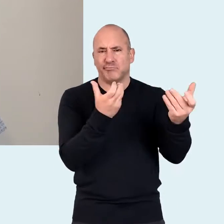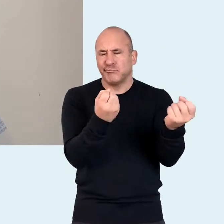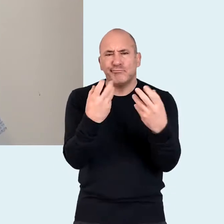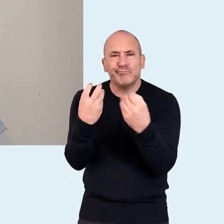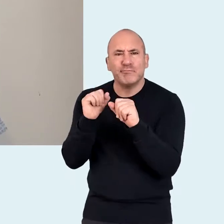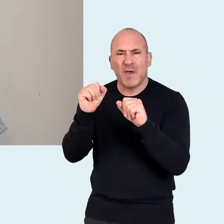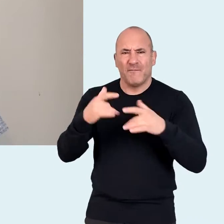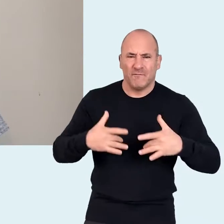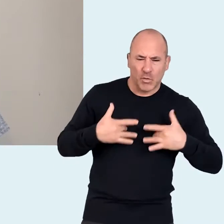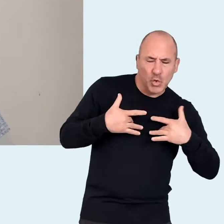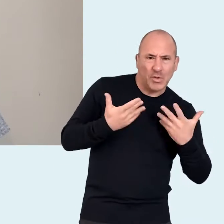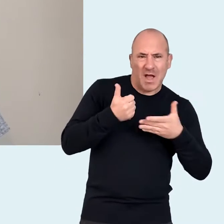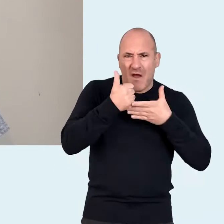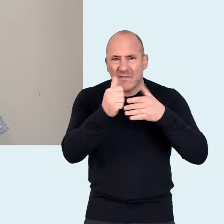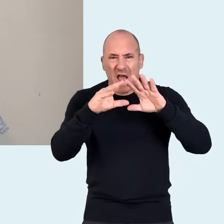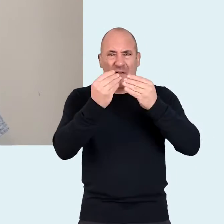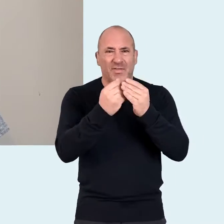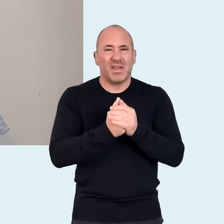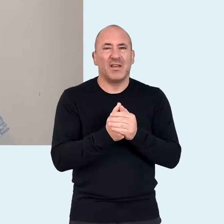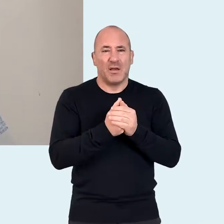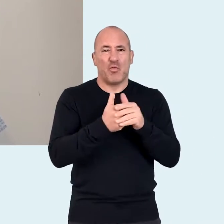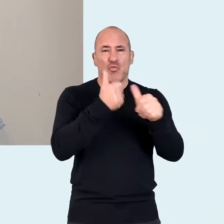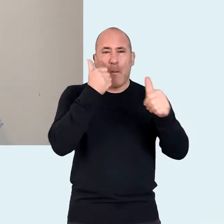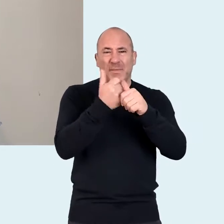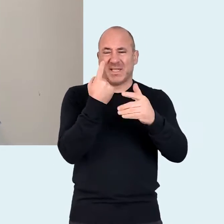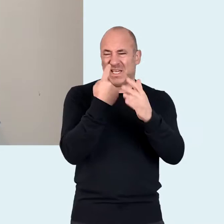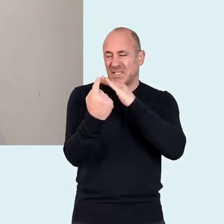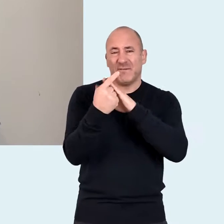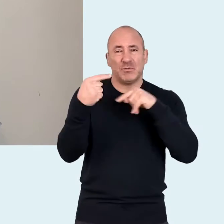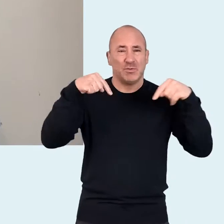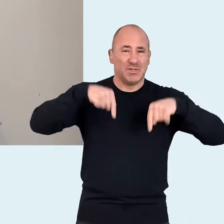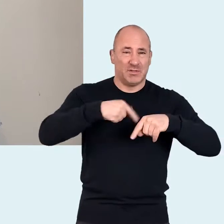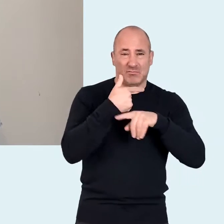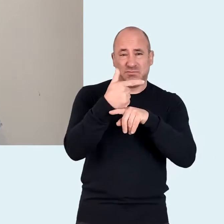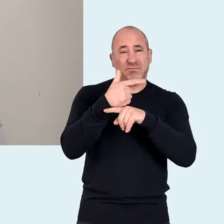There are so many wonderful companies and individuals represented in this film, and